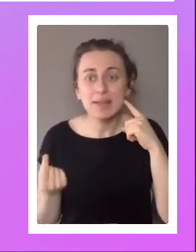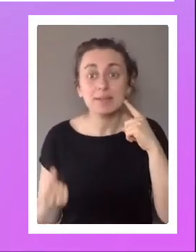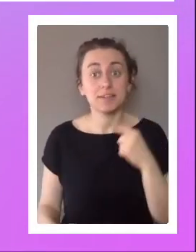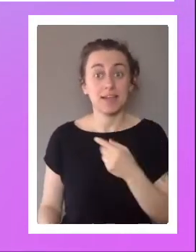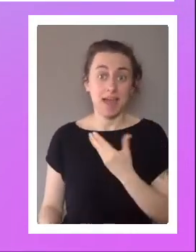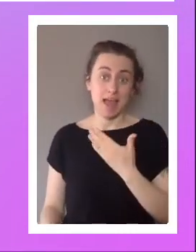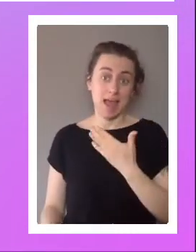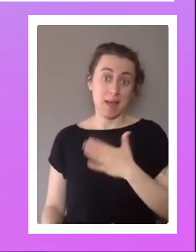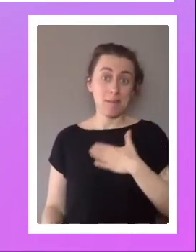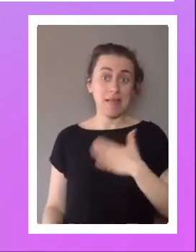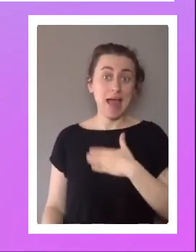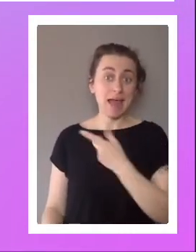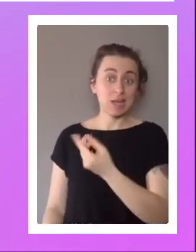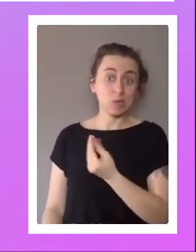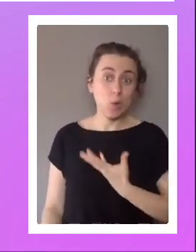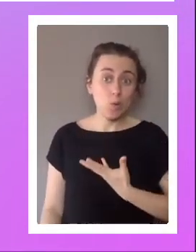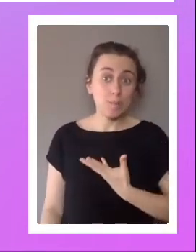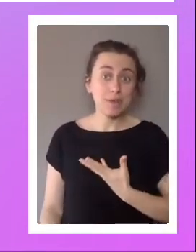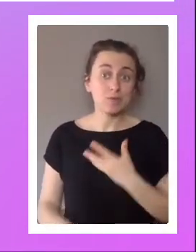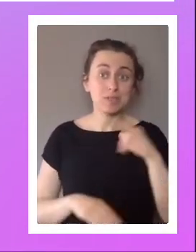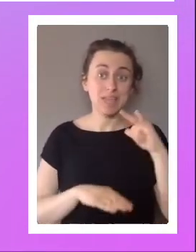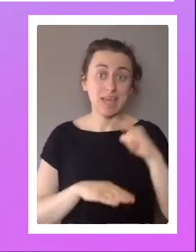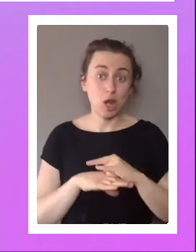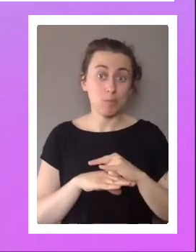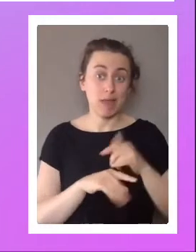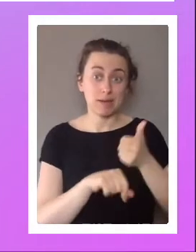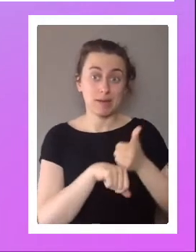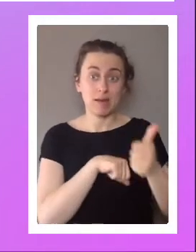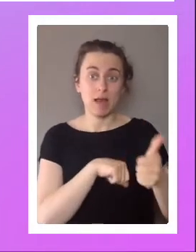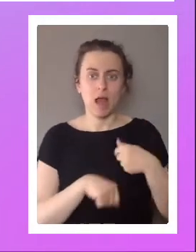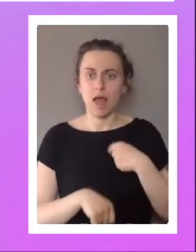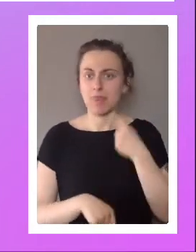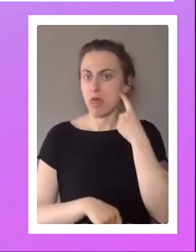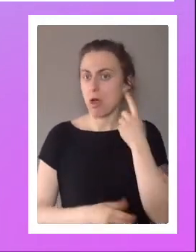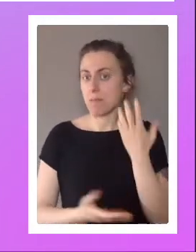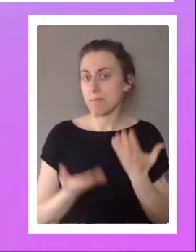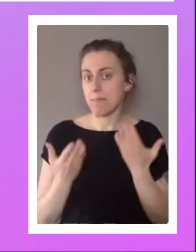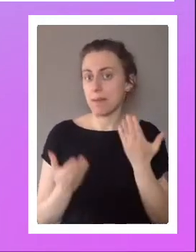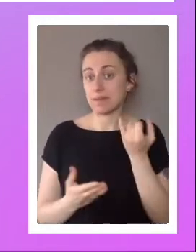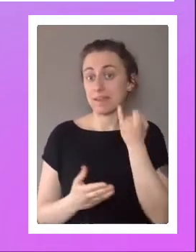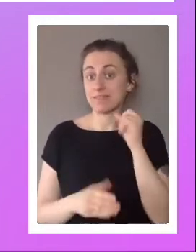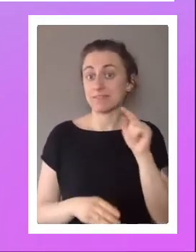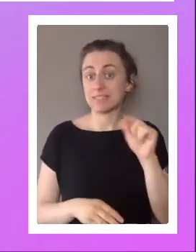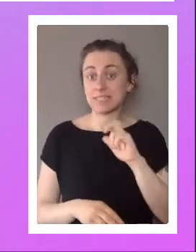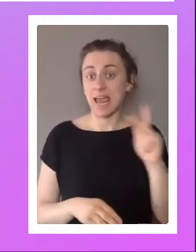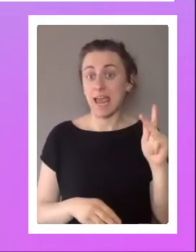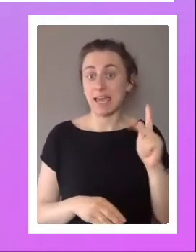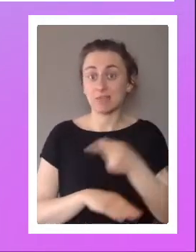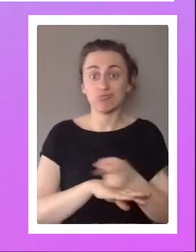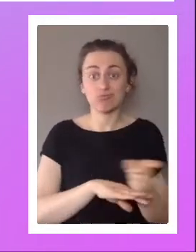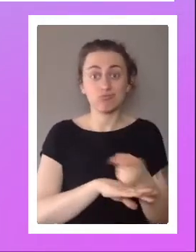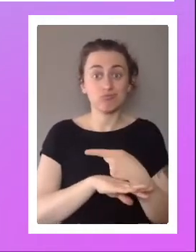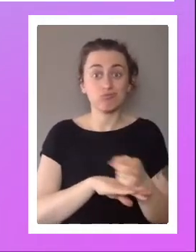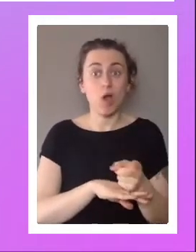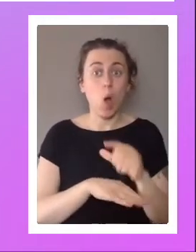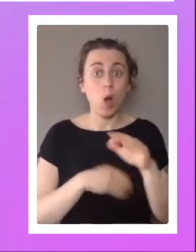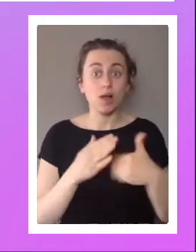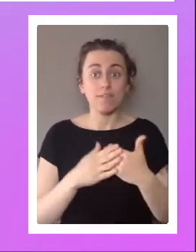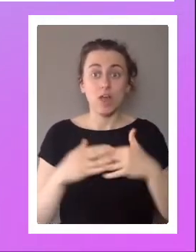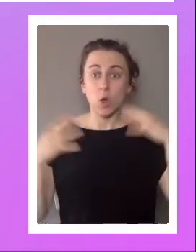that it was the airplane that did it 'cause I thought maybe if he had been a tank driver it was all the noise of the dans going off